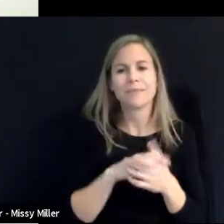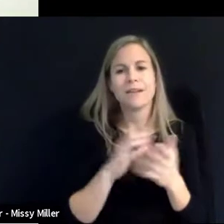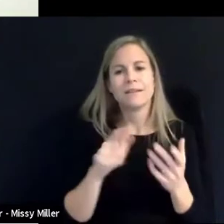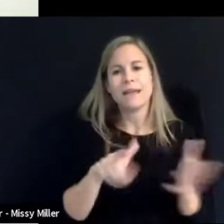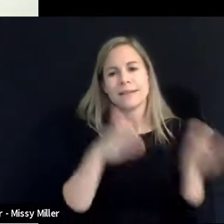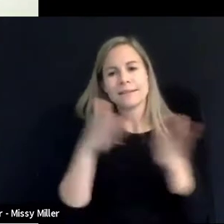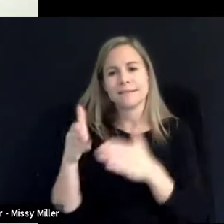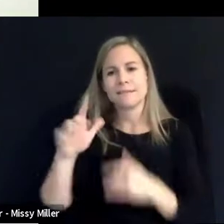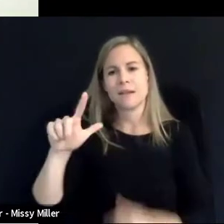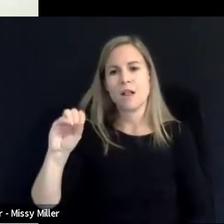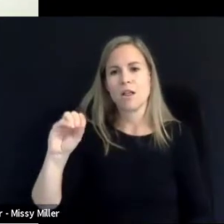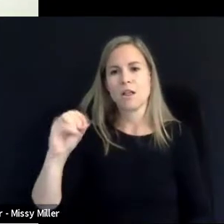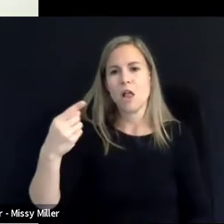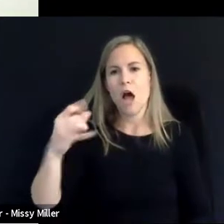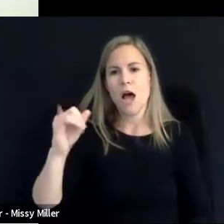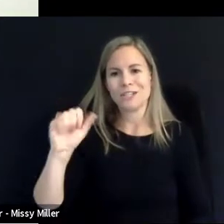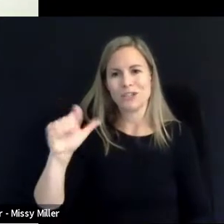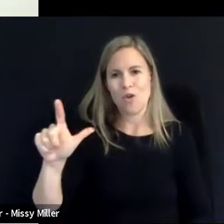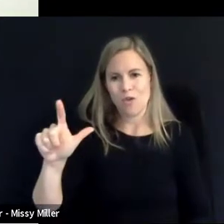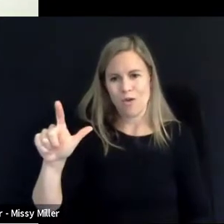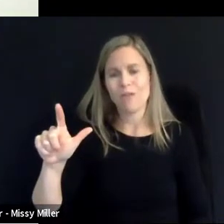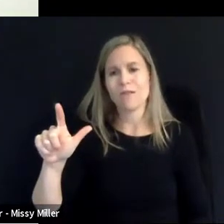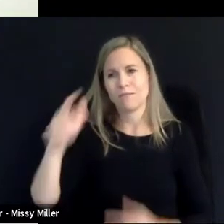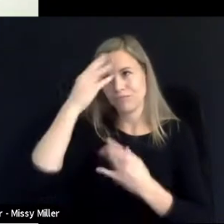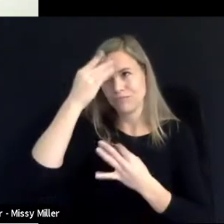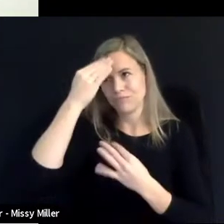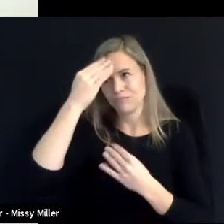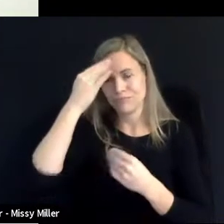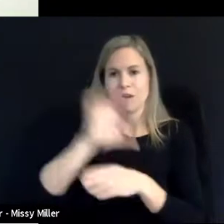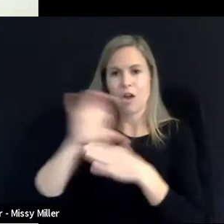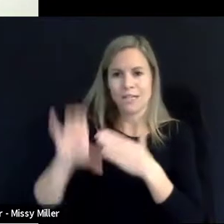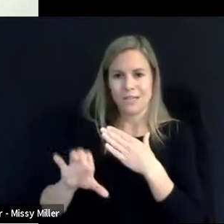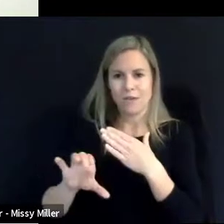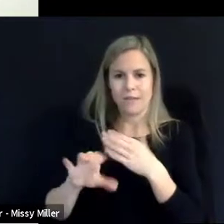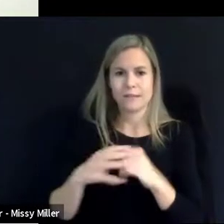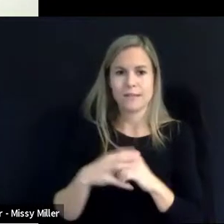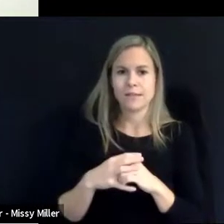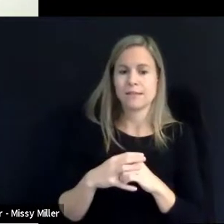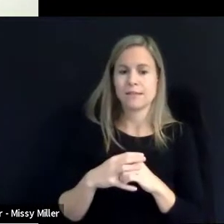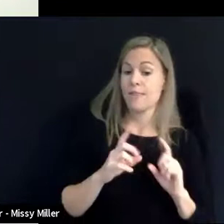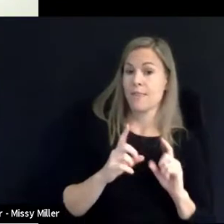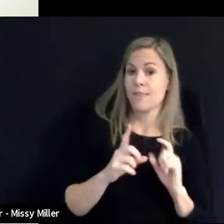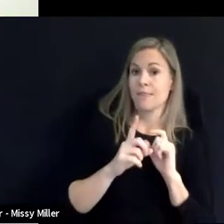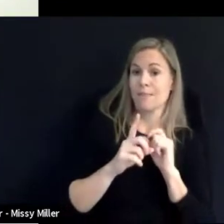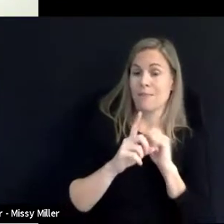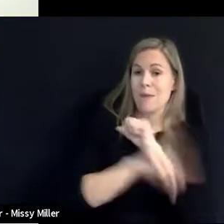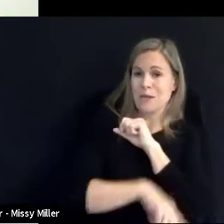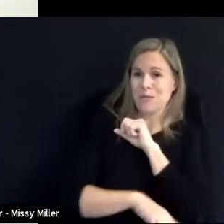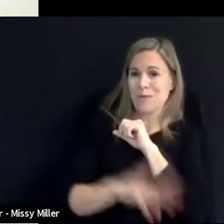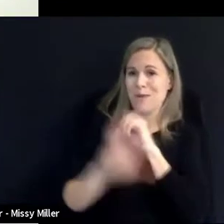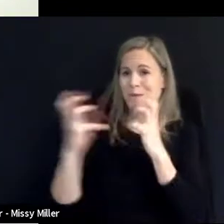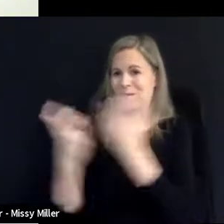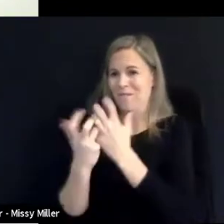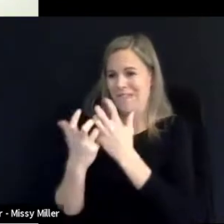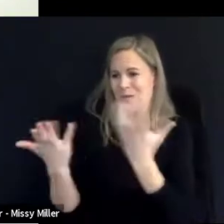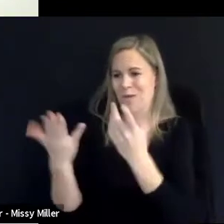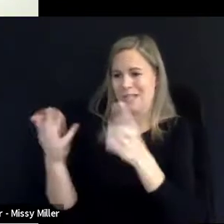We have predisposed responses, so kind of like let the punishment fit the crime. It's teaching essentially cause and effect.